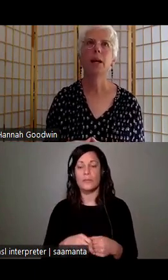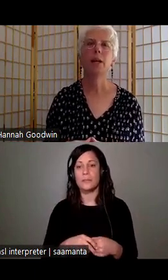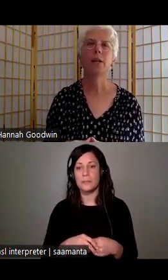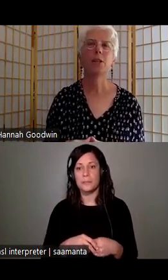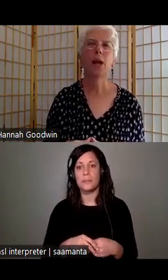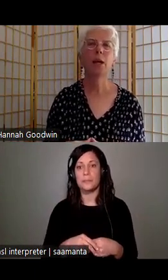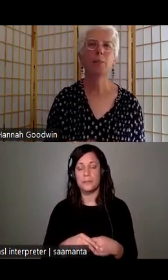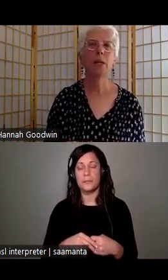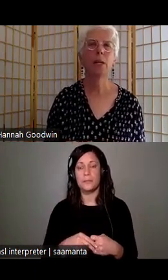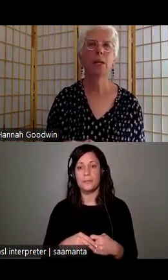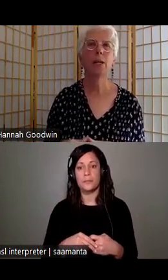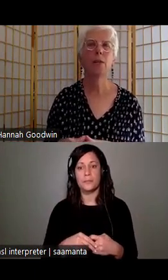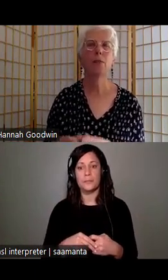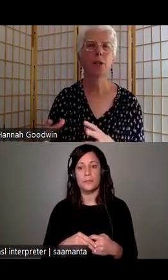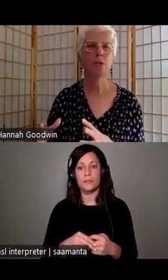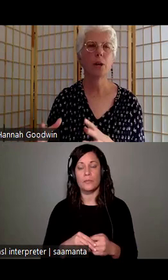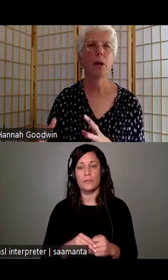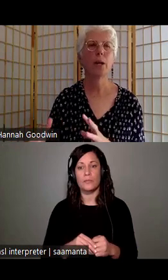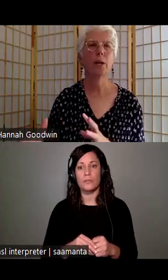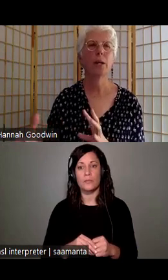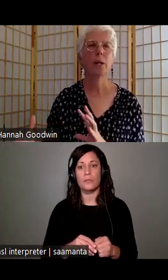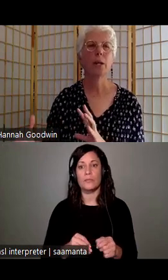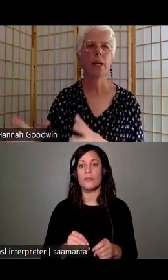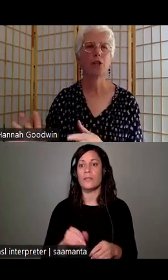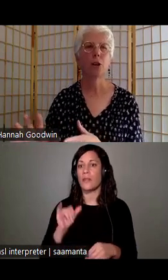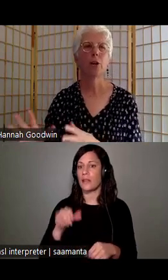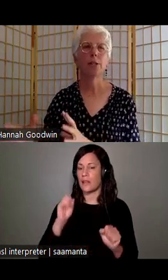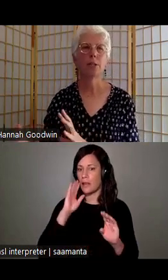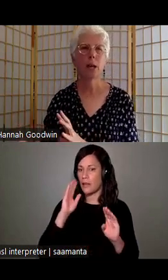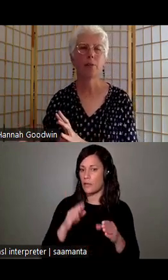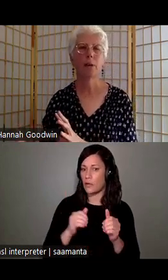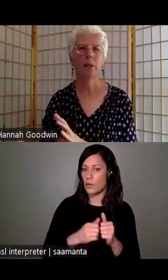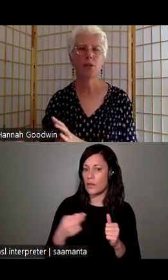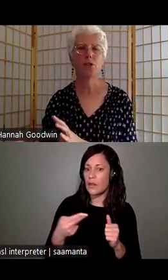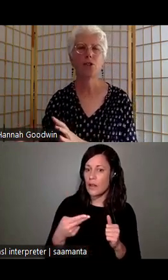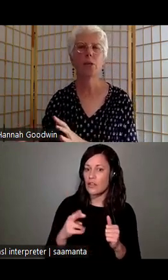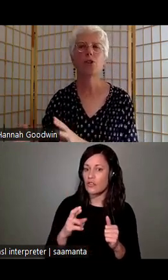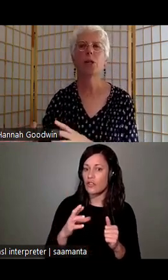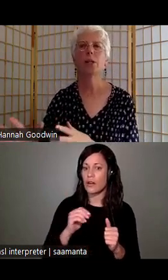and that can be focused on HR and staff kind of situation.